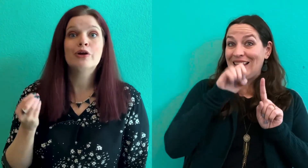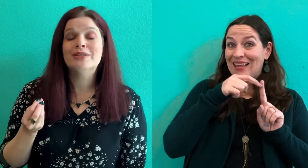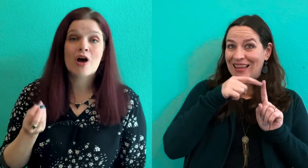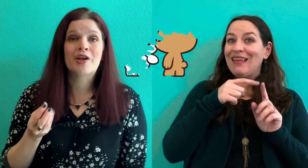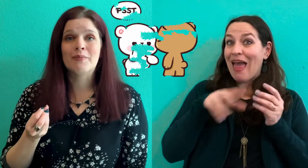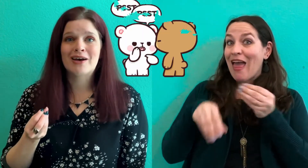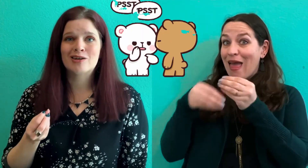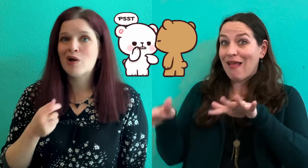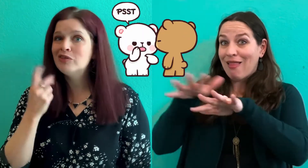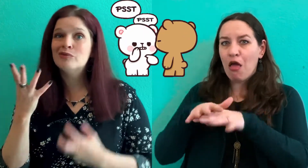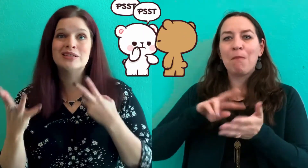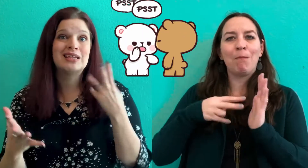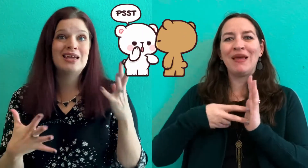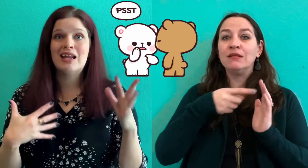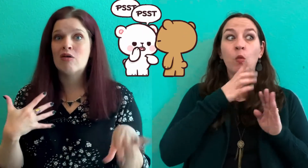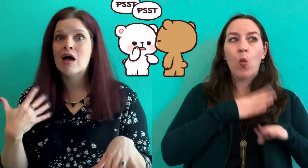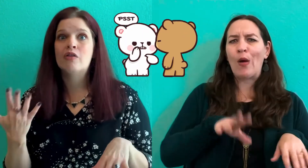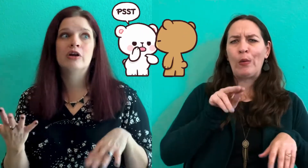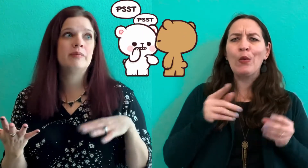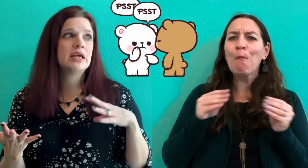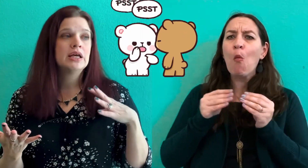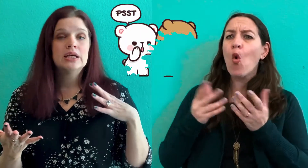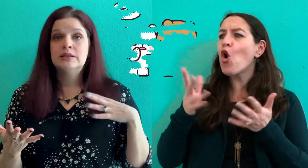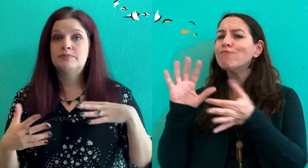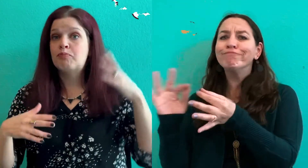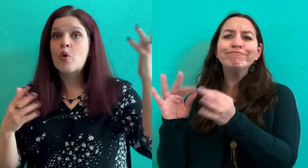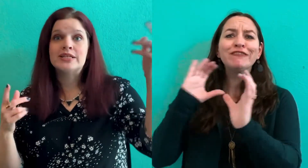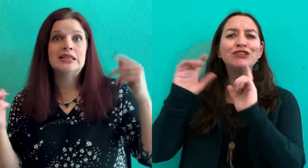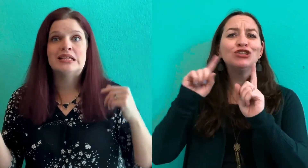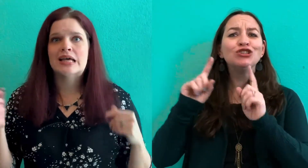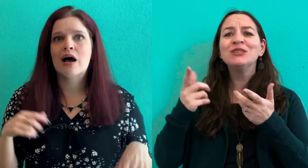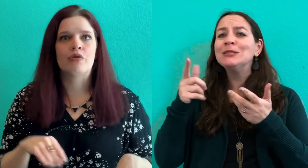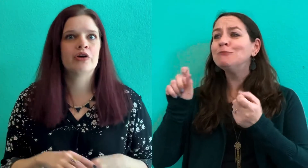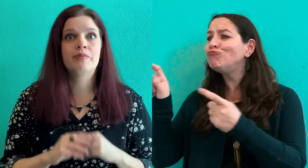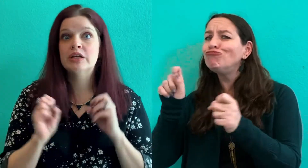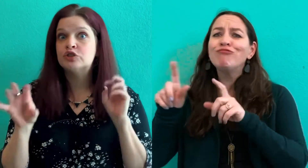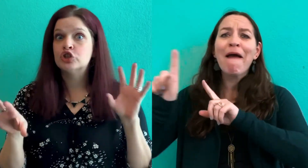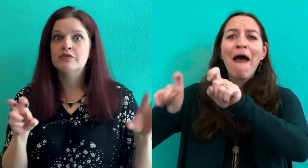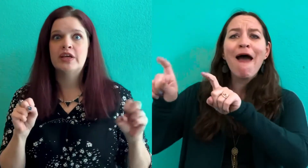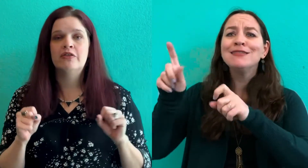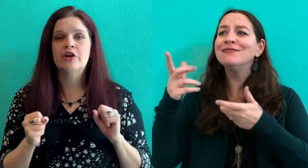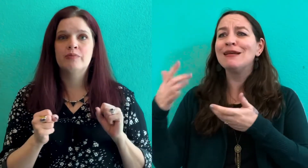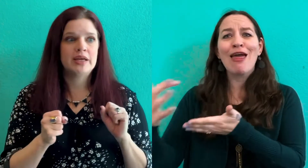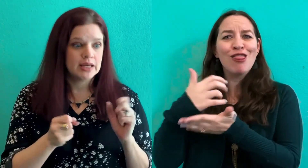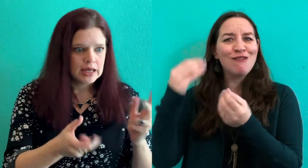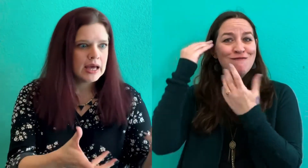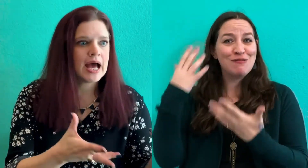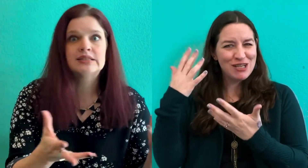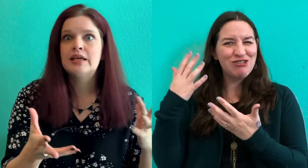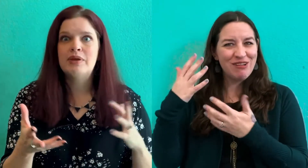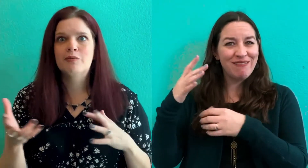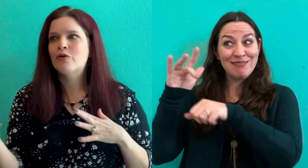they're going be talking about it. Probably they're to be saying it out loud. They're going to be pointing things out. They're going to be observing. They're going to be asking people.